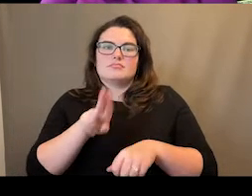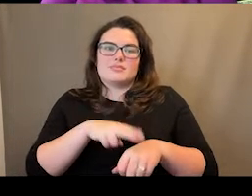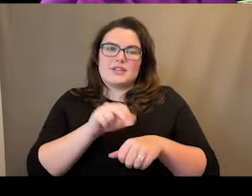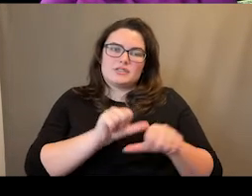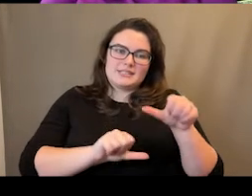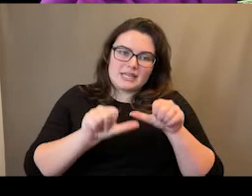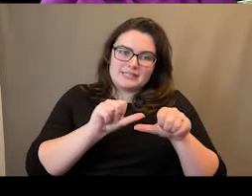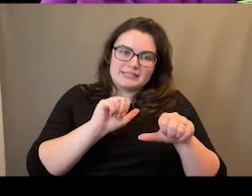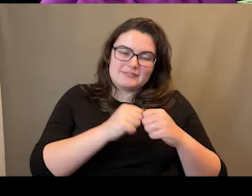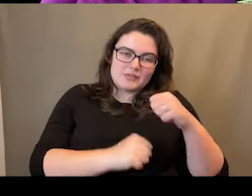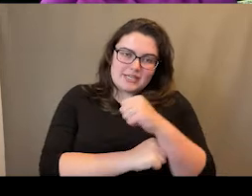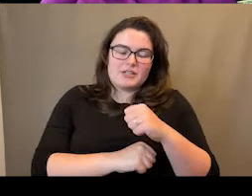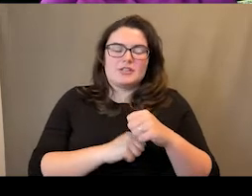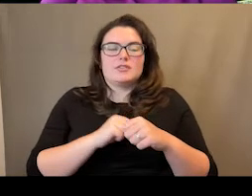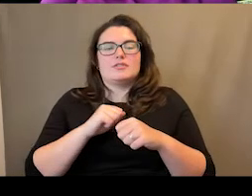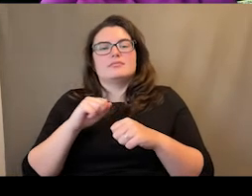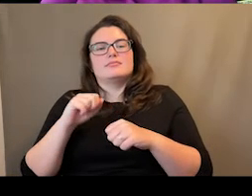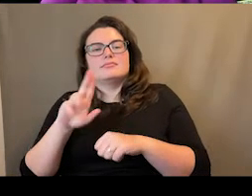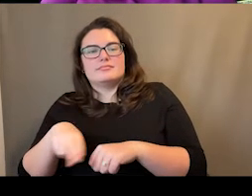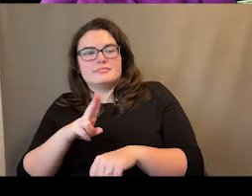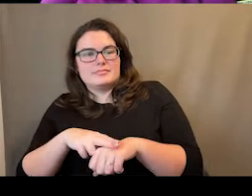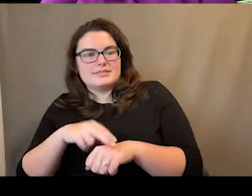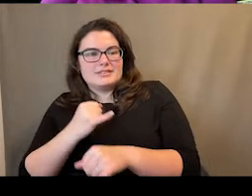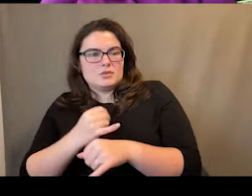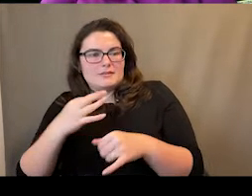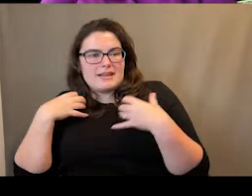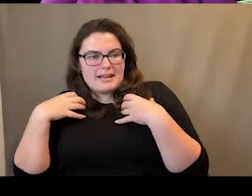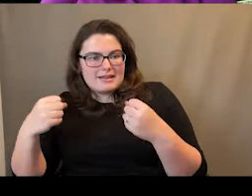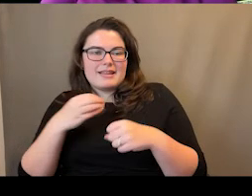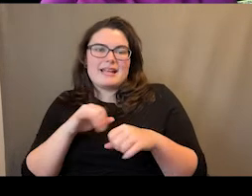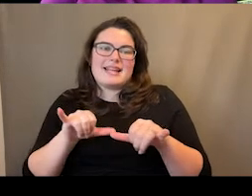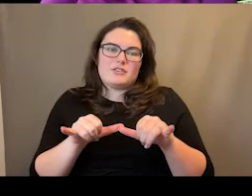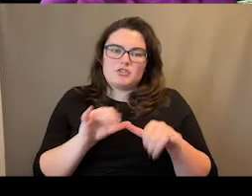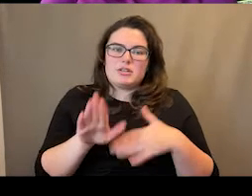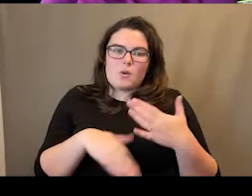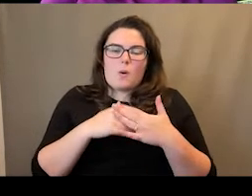and the Department of Engineering. Really, it's opportunities